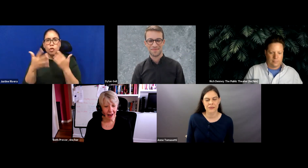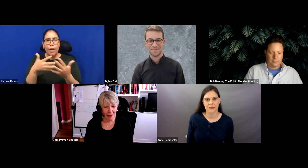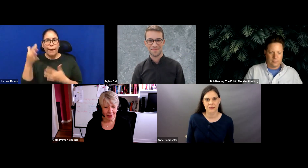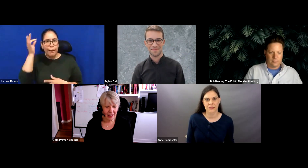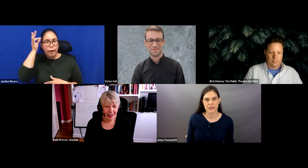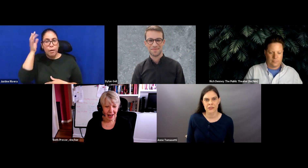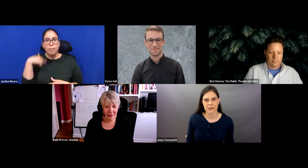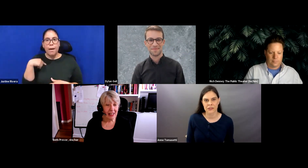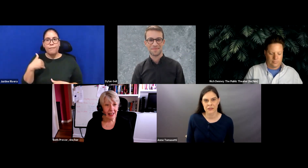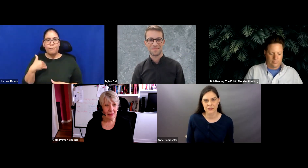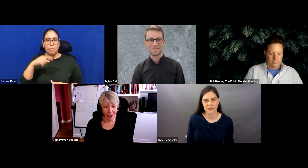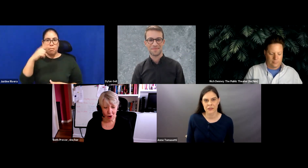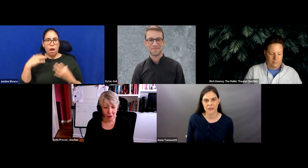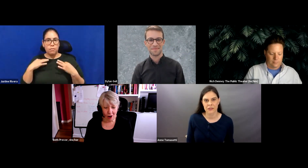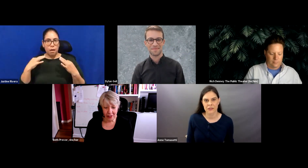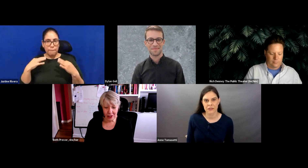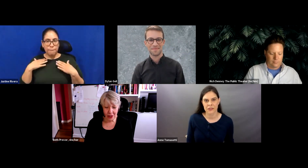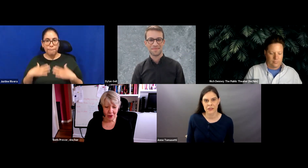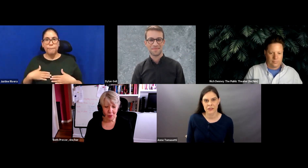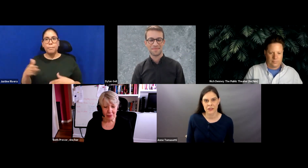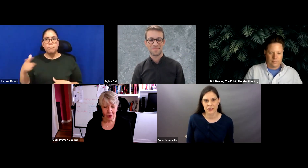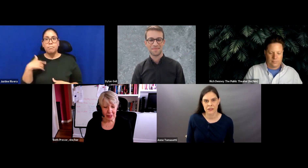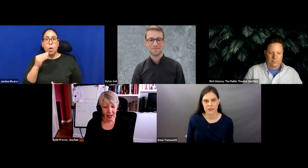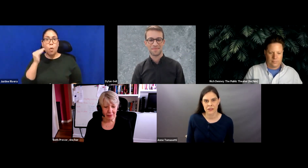top. I'm sitting in my home office with a whiteboard behind